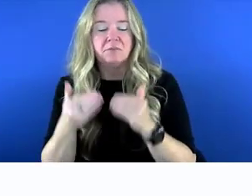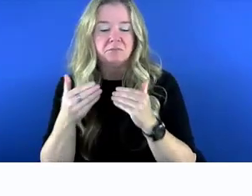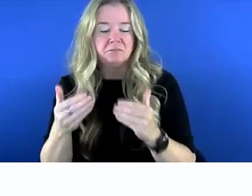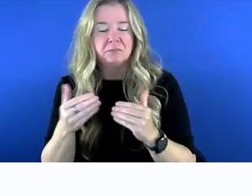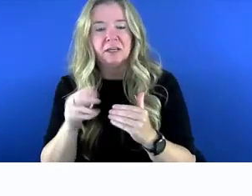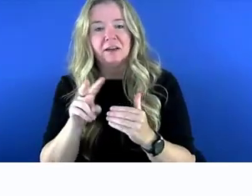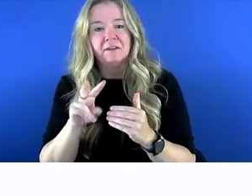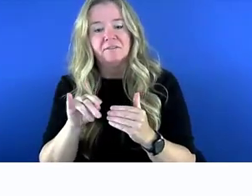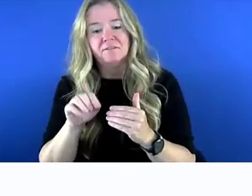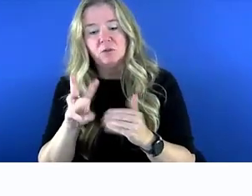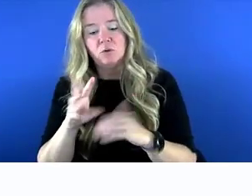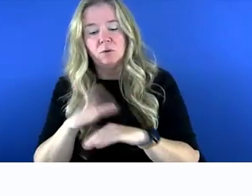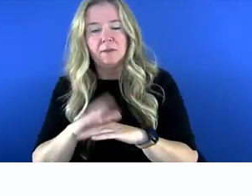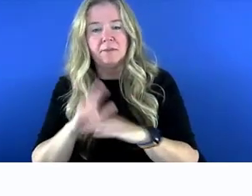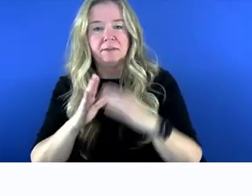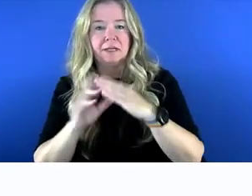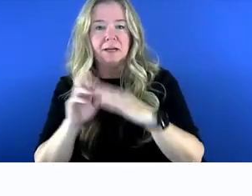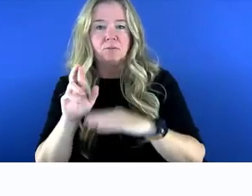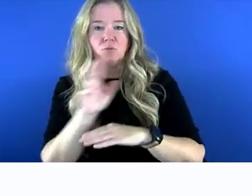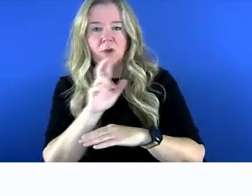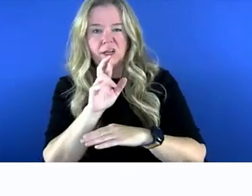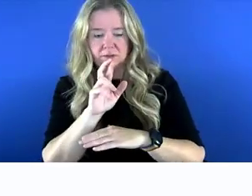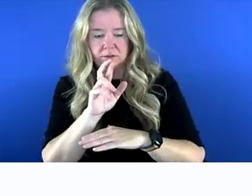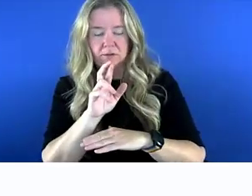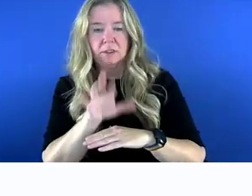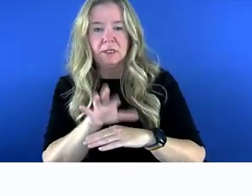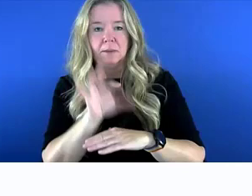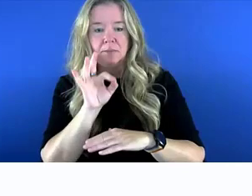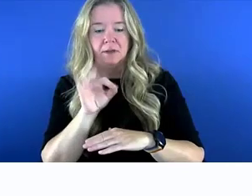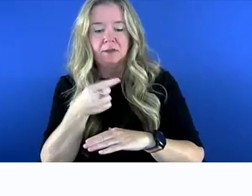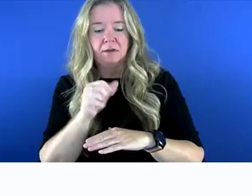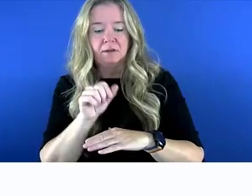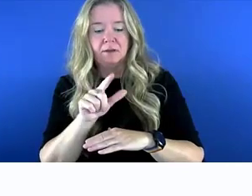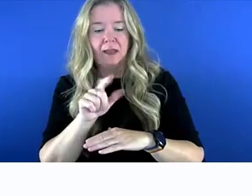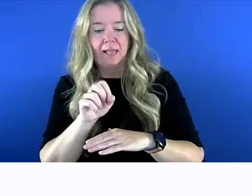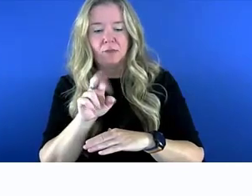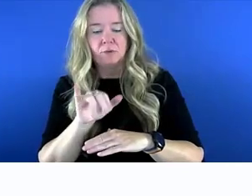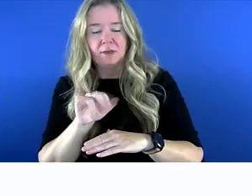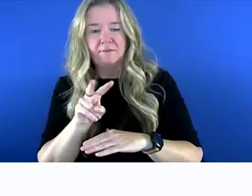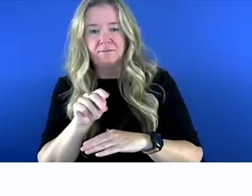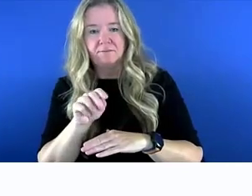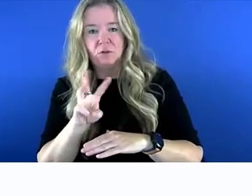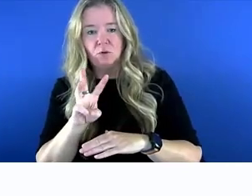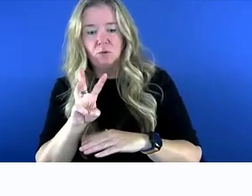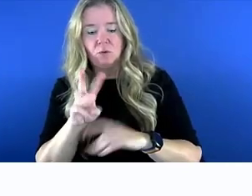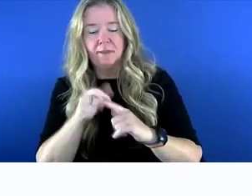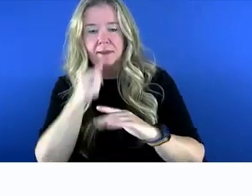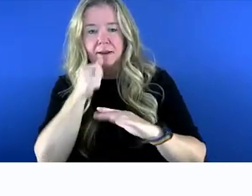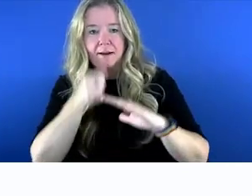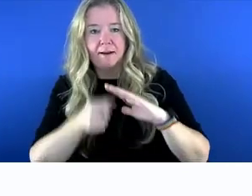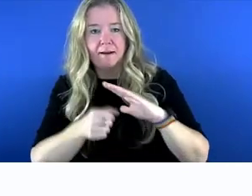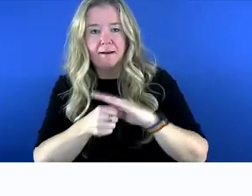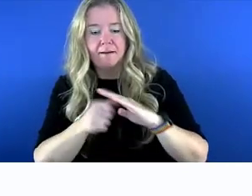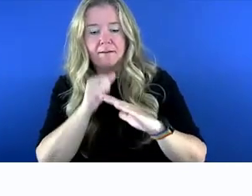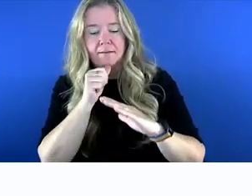in the top right corner and then select gallery view and hide non-video participants.